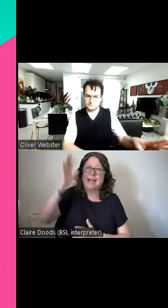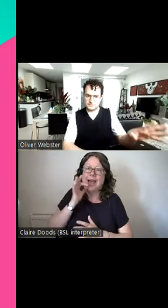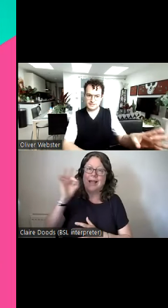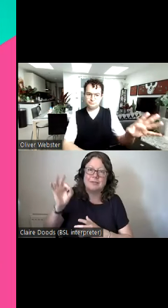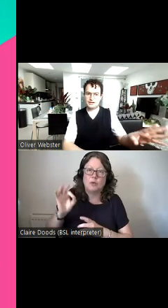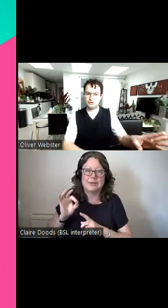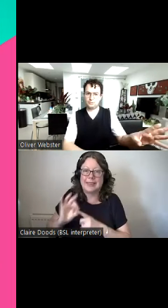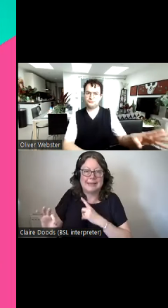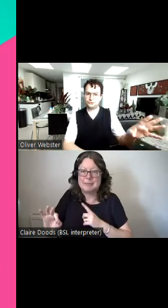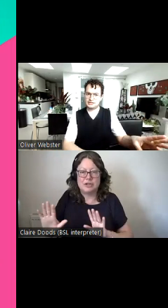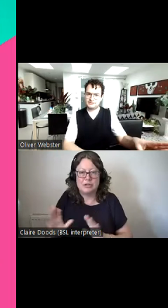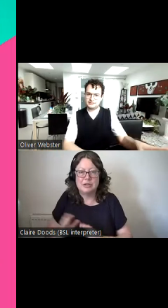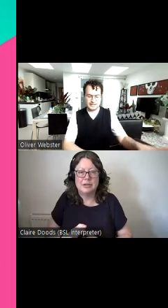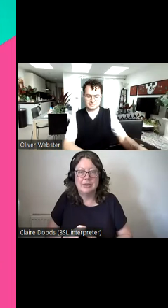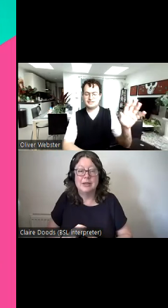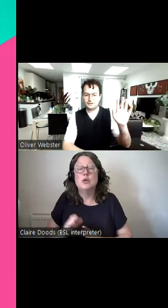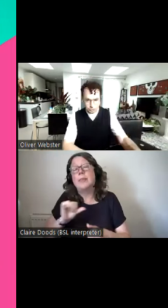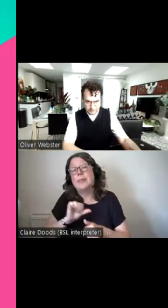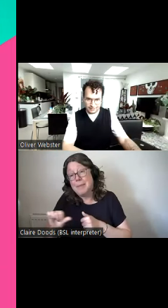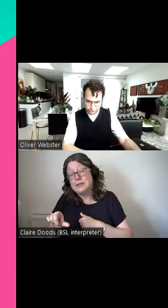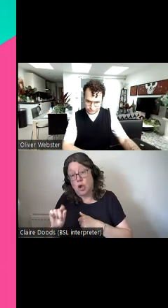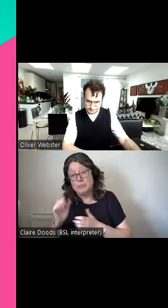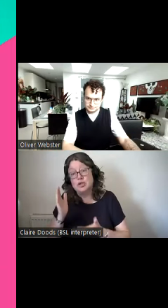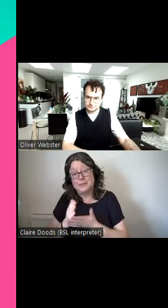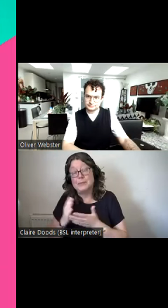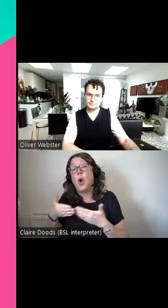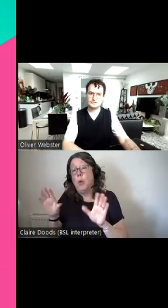The best practice option for accessibility is open captions.